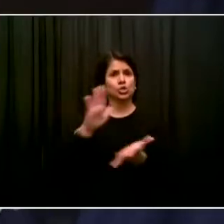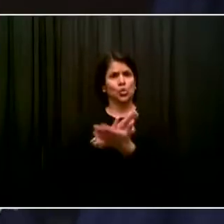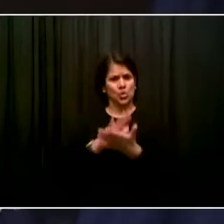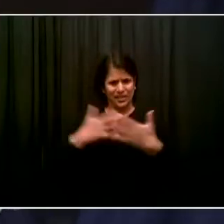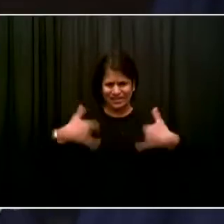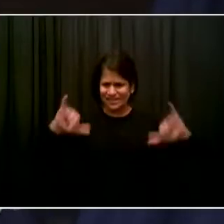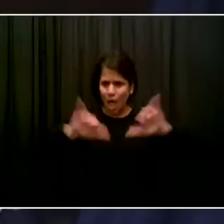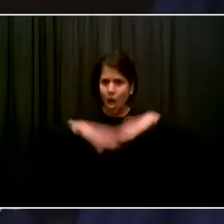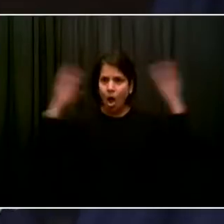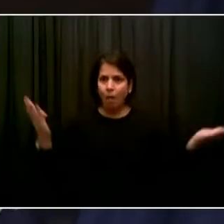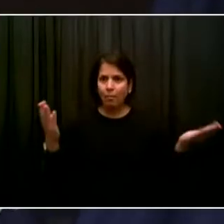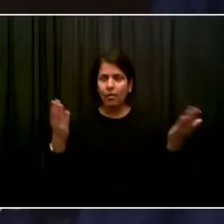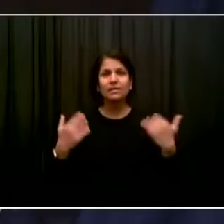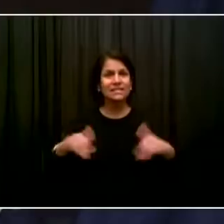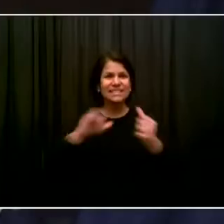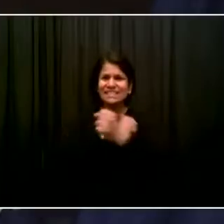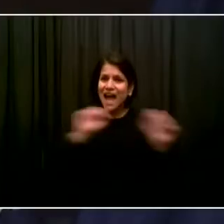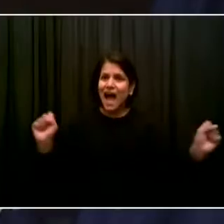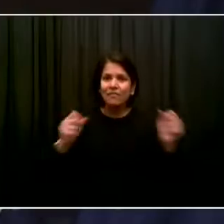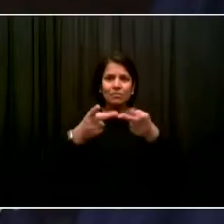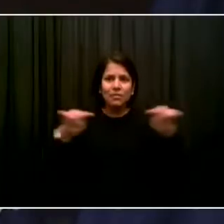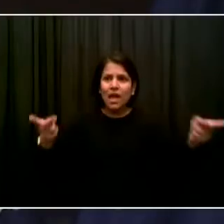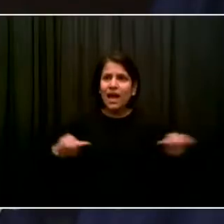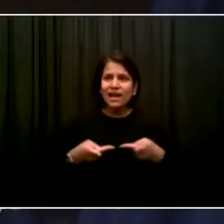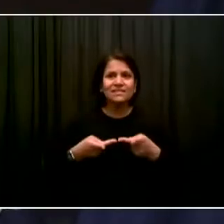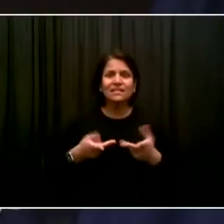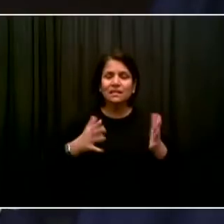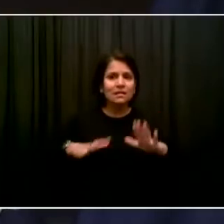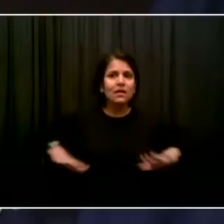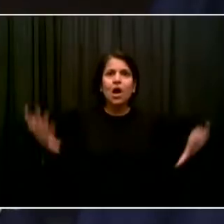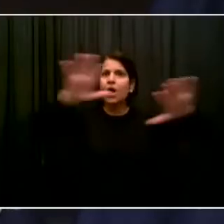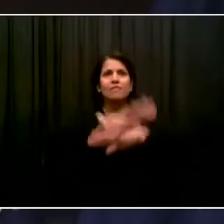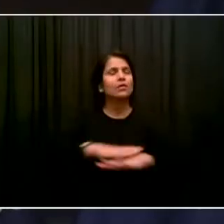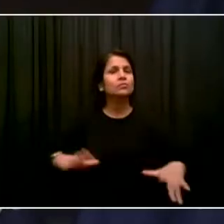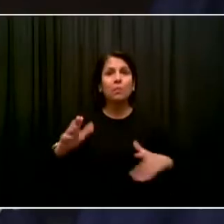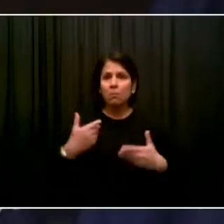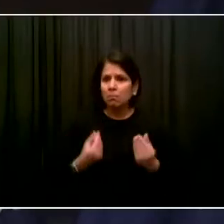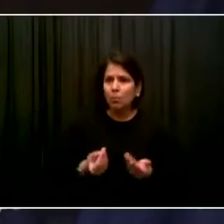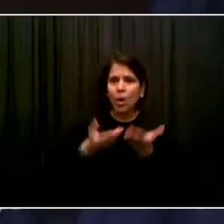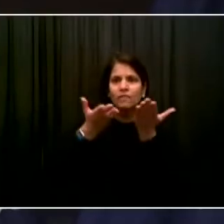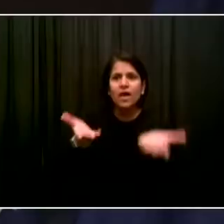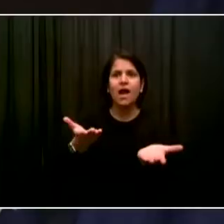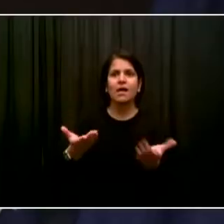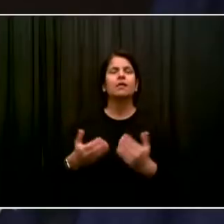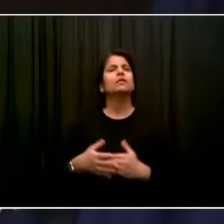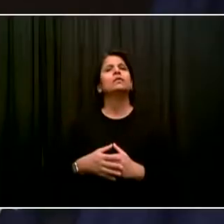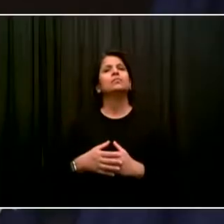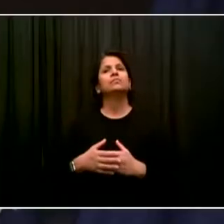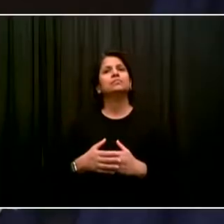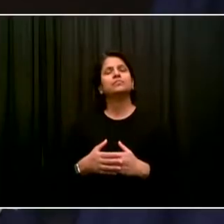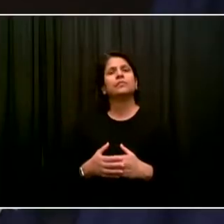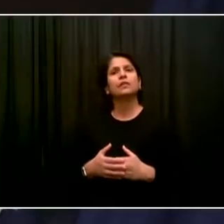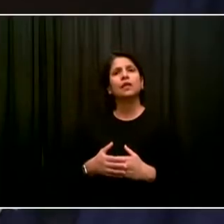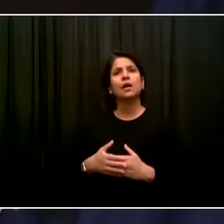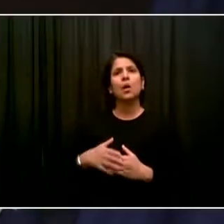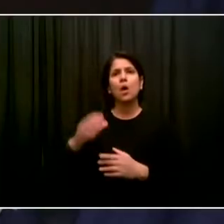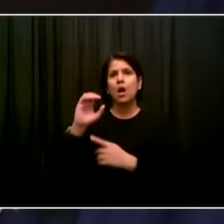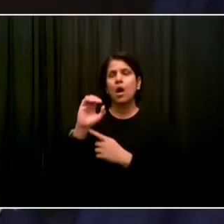RAISED EARLIER. PEOPLE ARE CONCERNED AND WE WANT THEM TO KNOW THE SCHOOL IS ACTUALLY THE